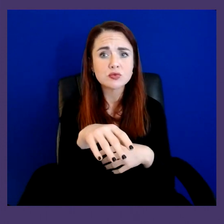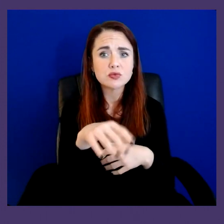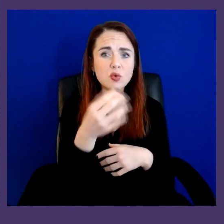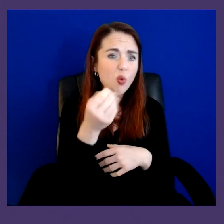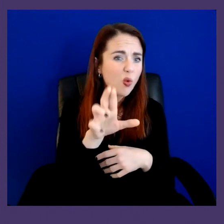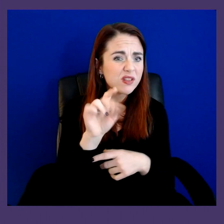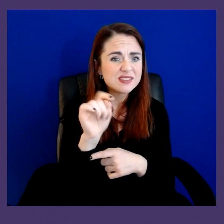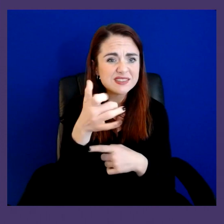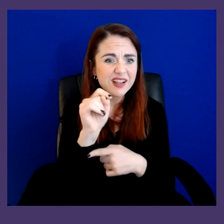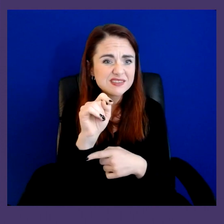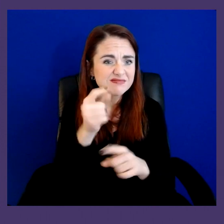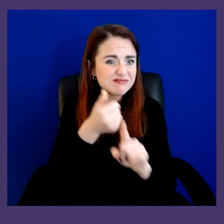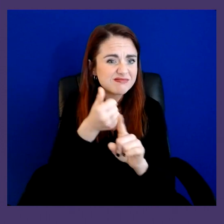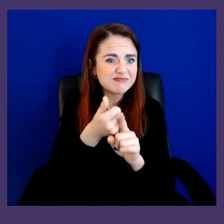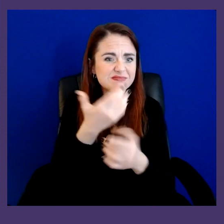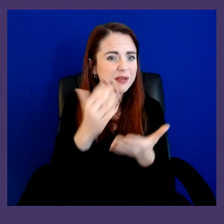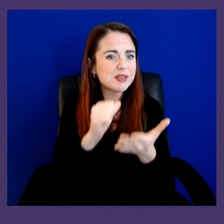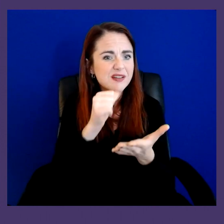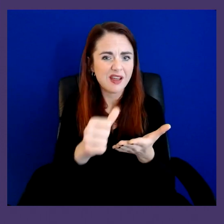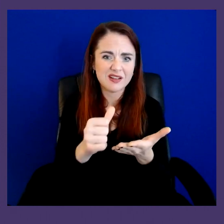actually convey what the user is looking for.